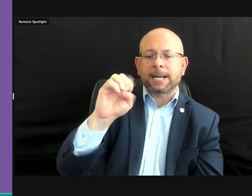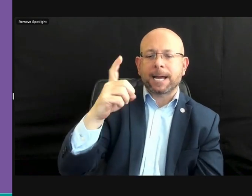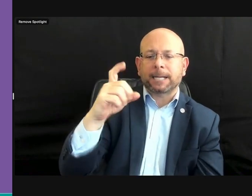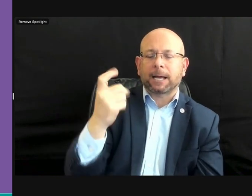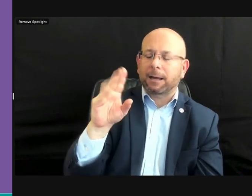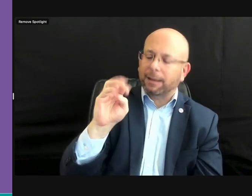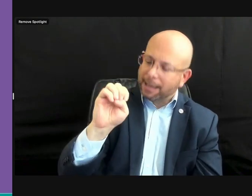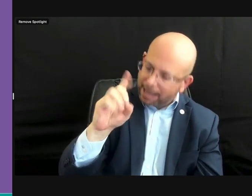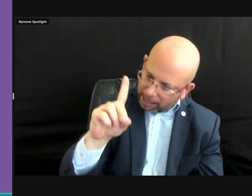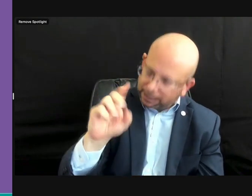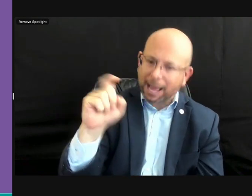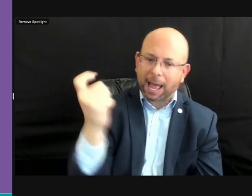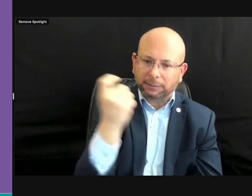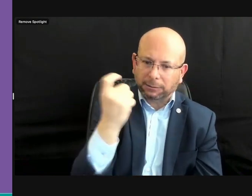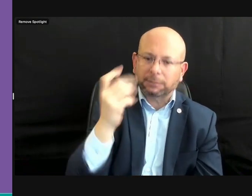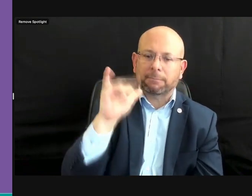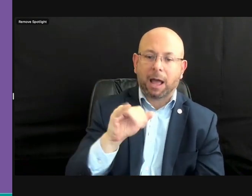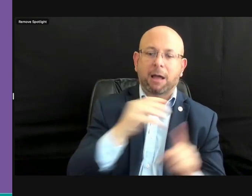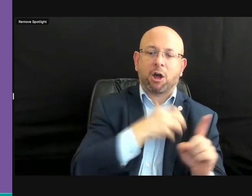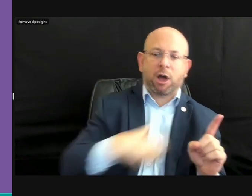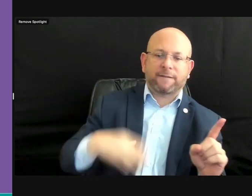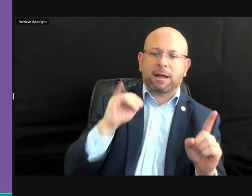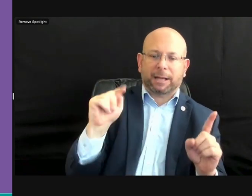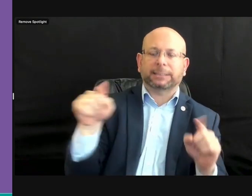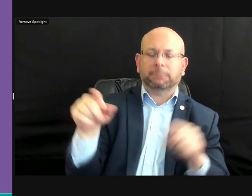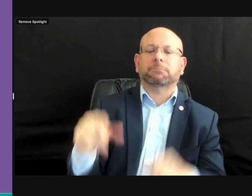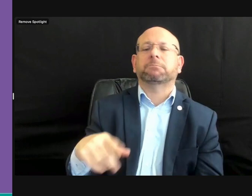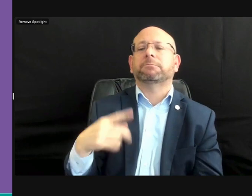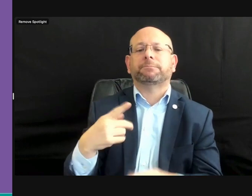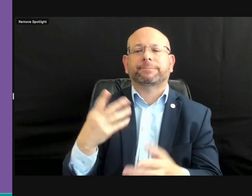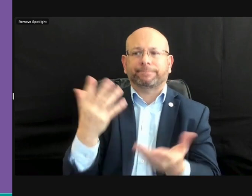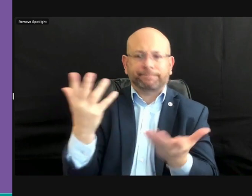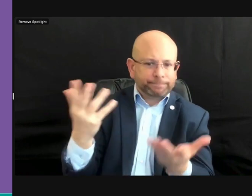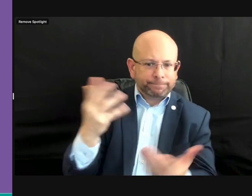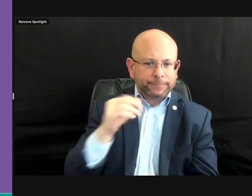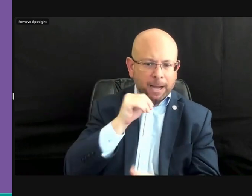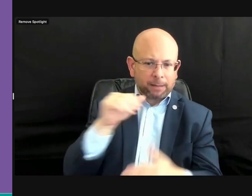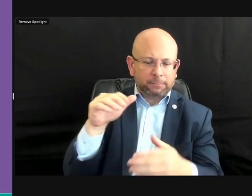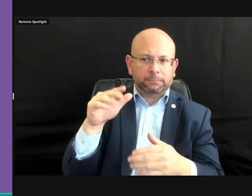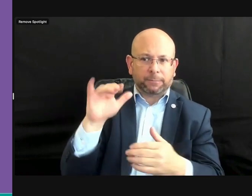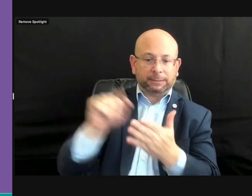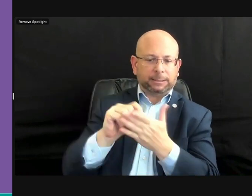like edX by Harvard and MIT, at that time,